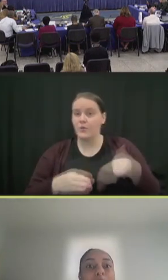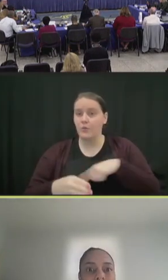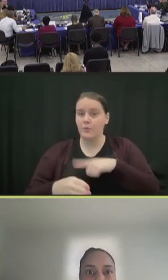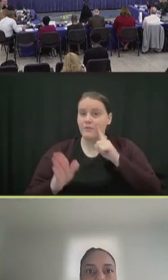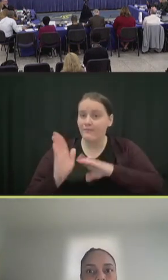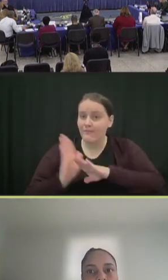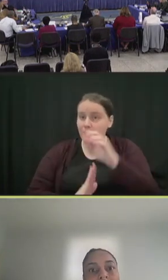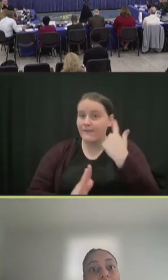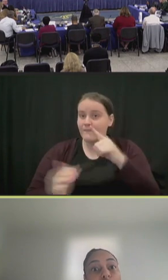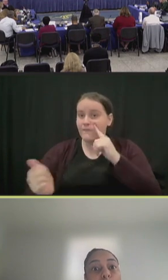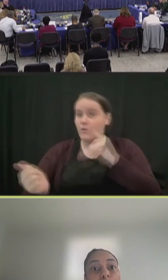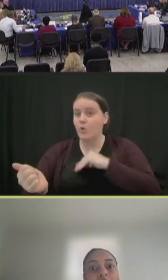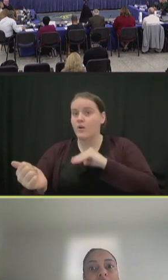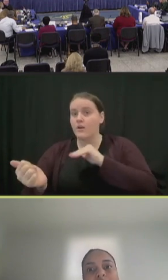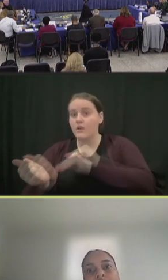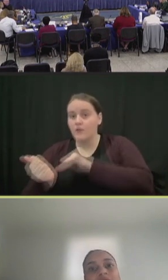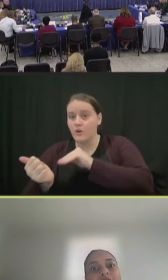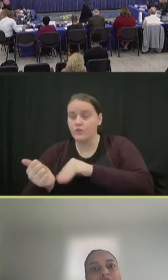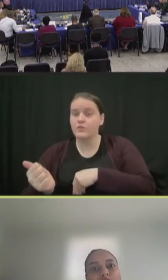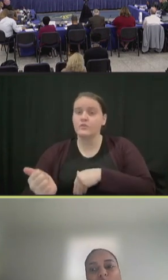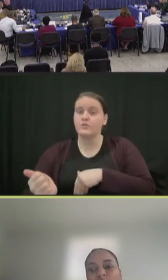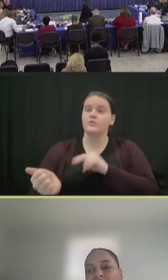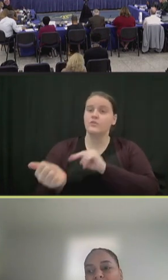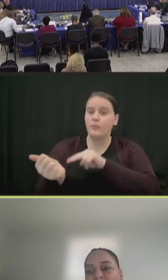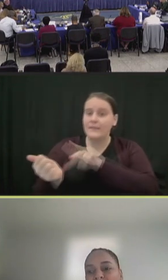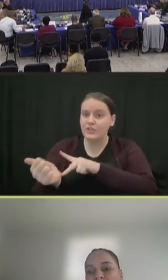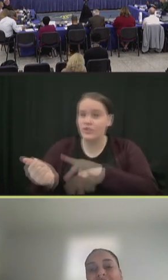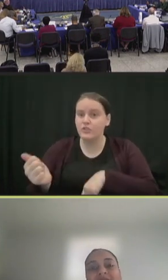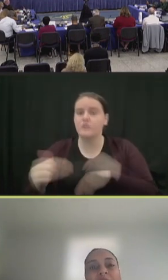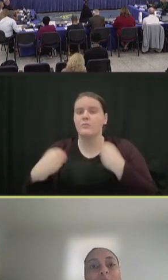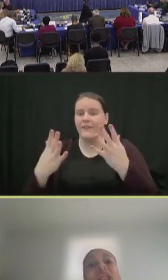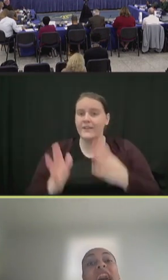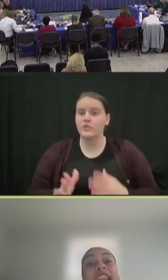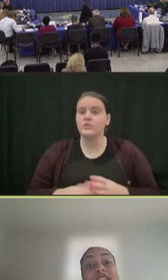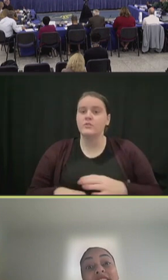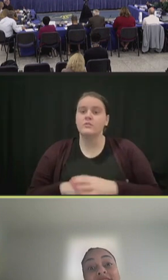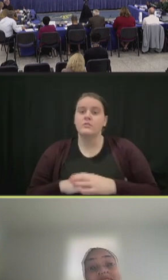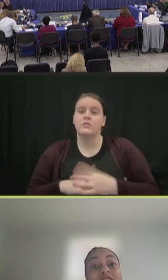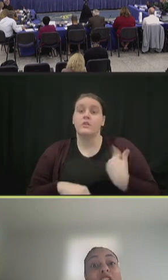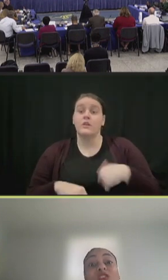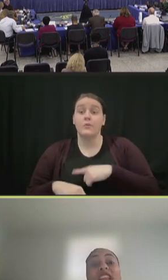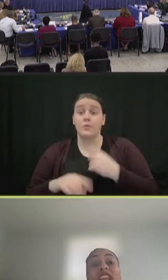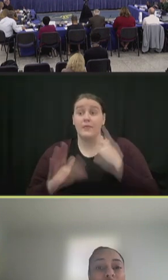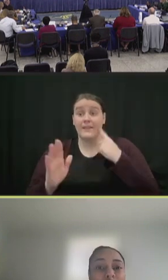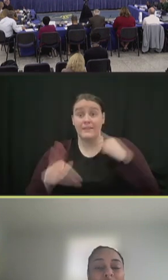expands on this. And also, provides, you know, examples on how to facilitate a conversation